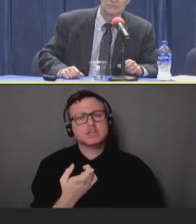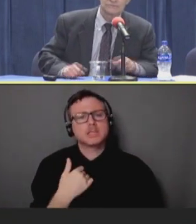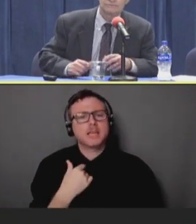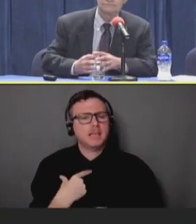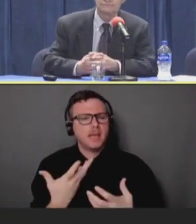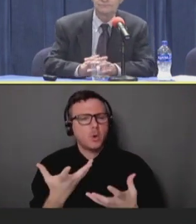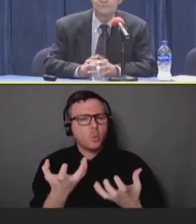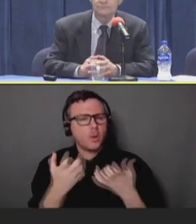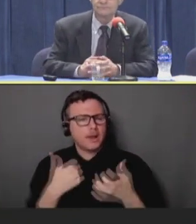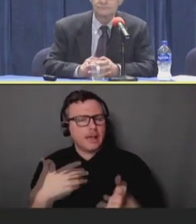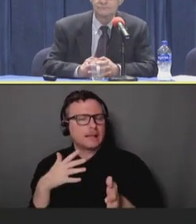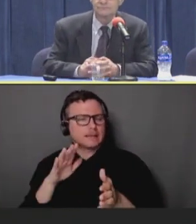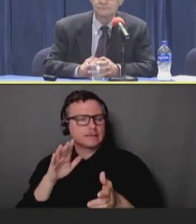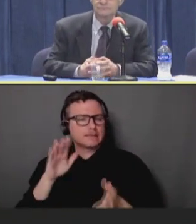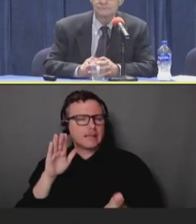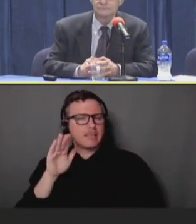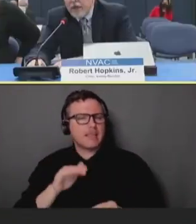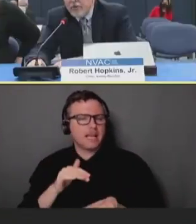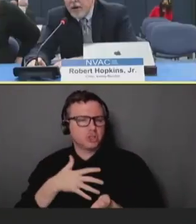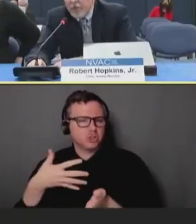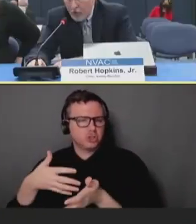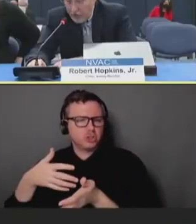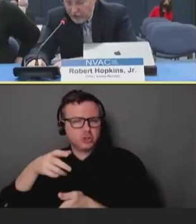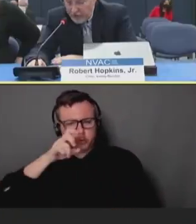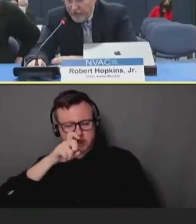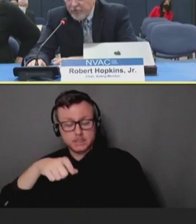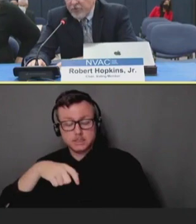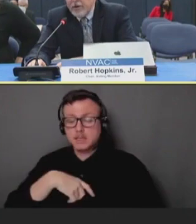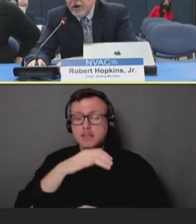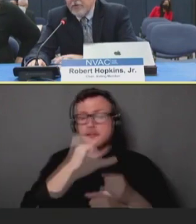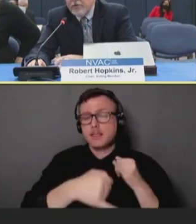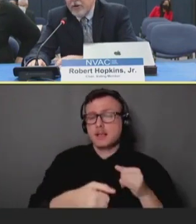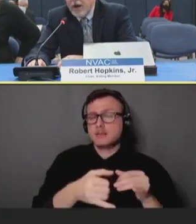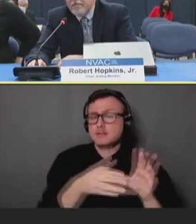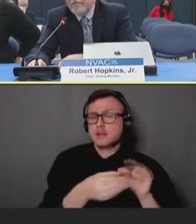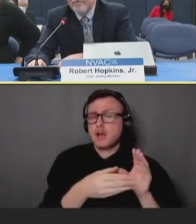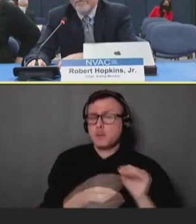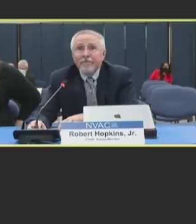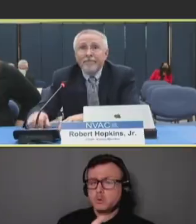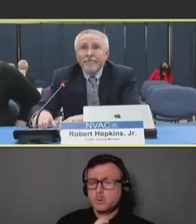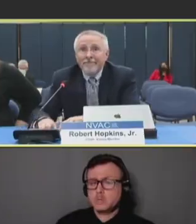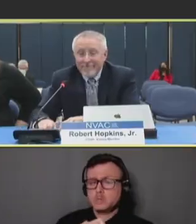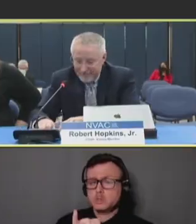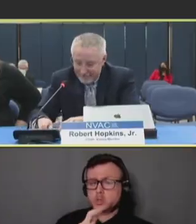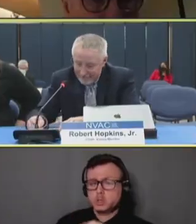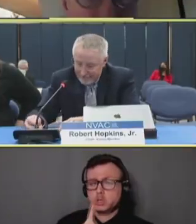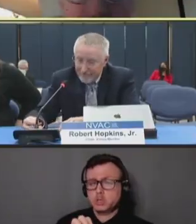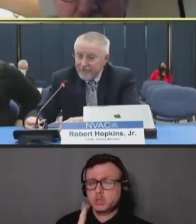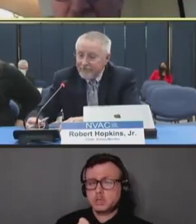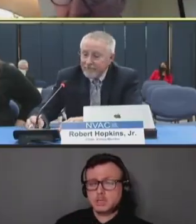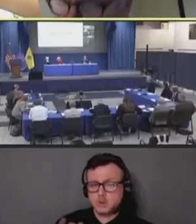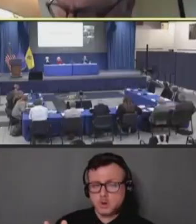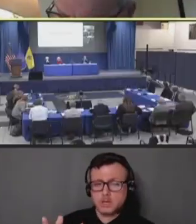Robert Hopkins: And our last comment or question from John Douglas online. John Douglas: Yeah, thank you, Bob.